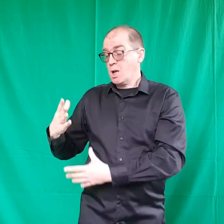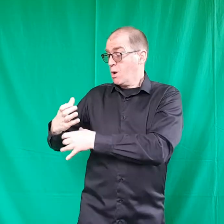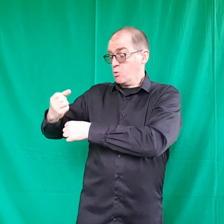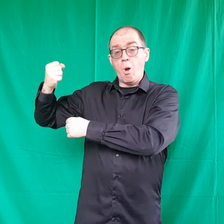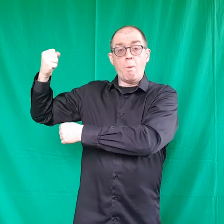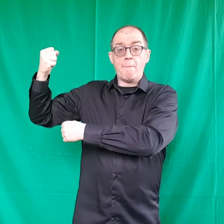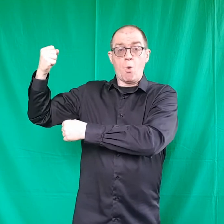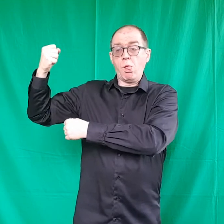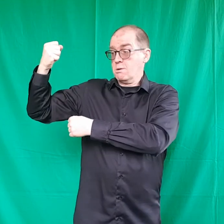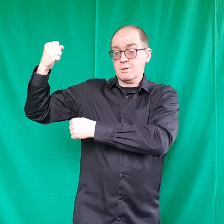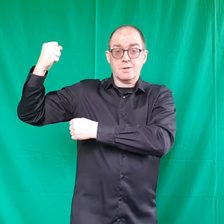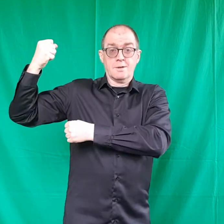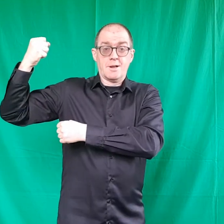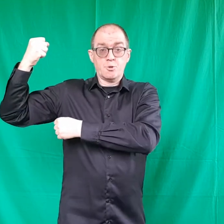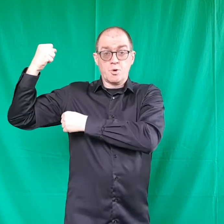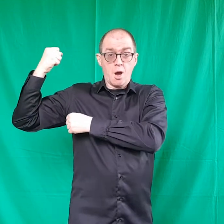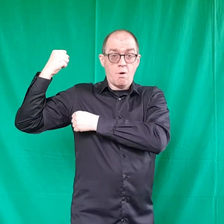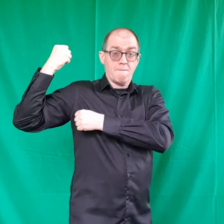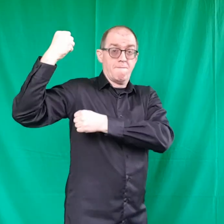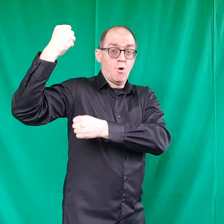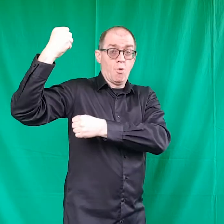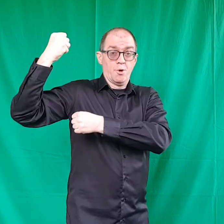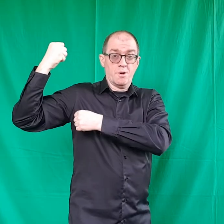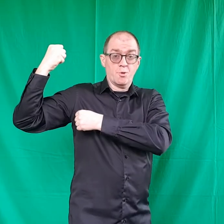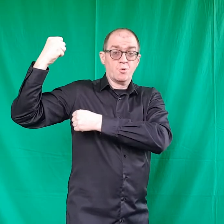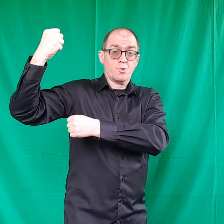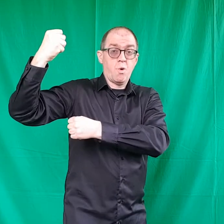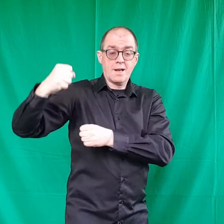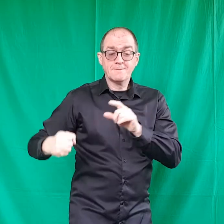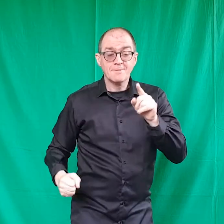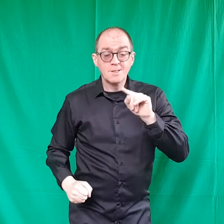So you hold the pole and you go forward twice.